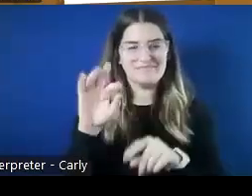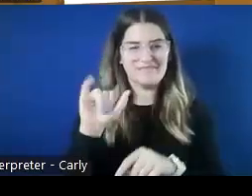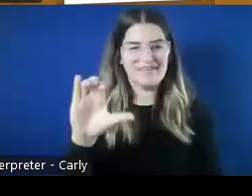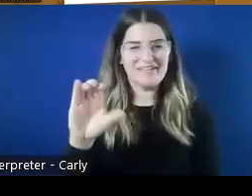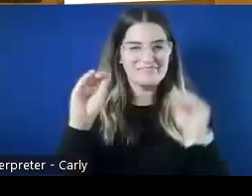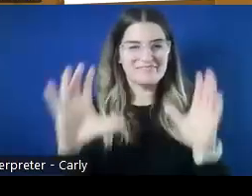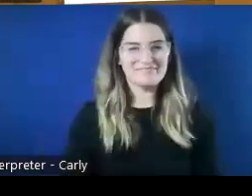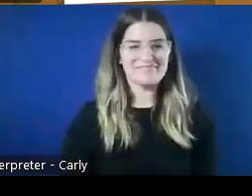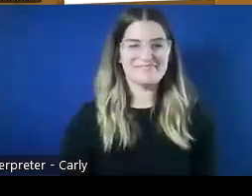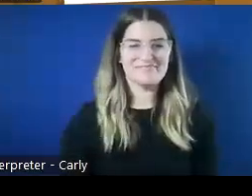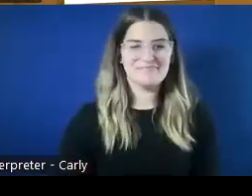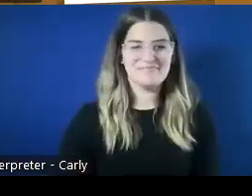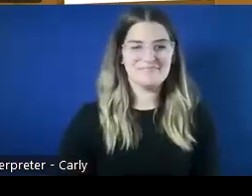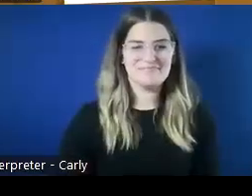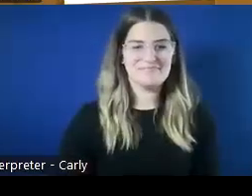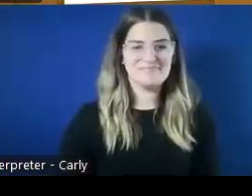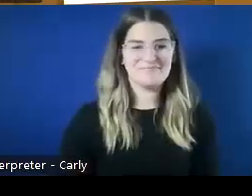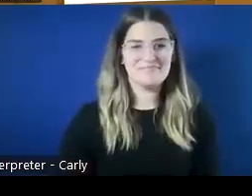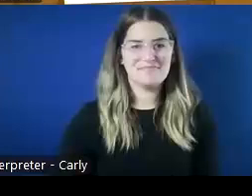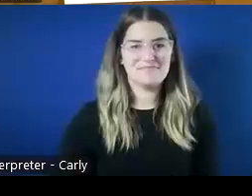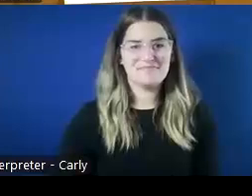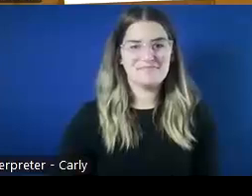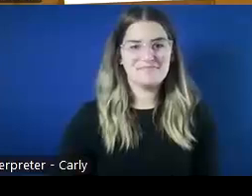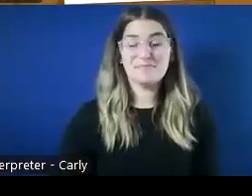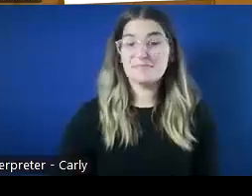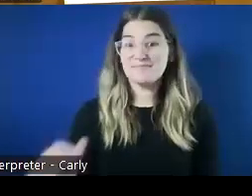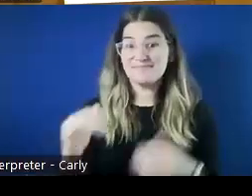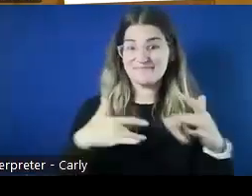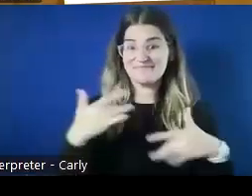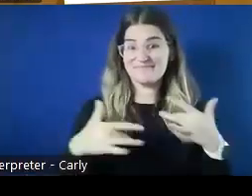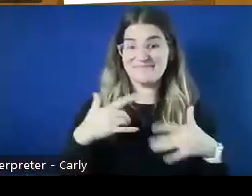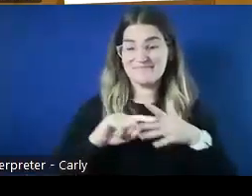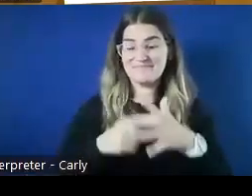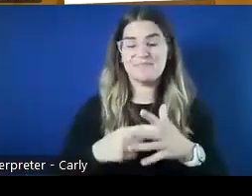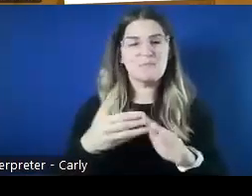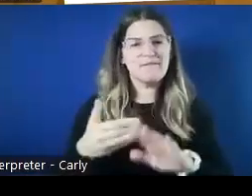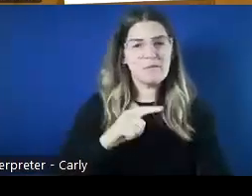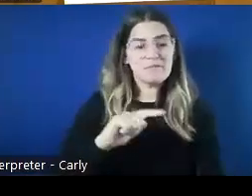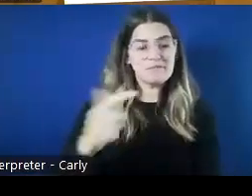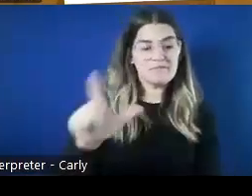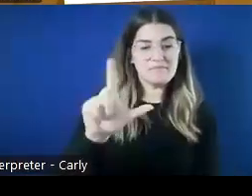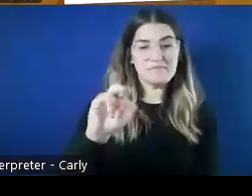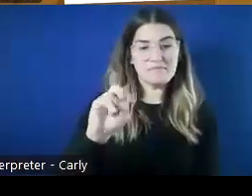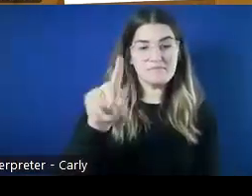very excited to get this started before I give the floor to Linda I I want to get us started